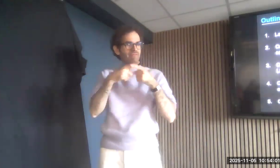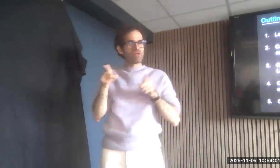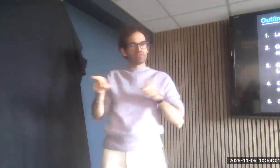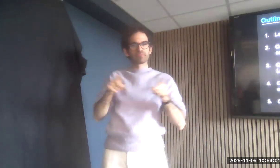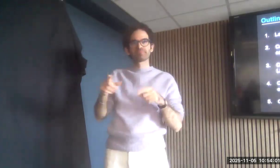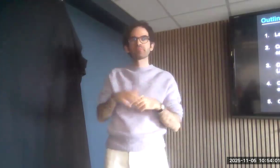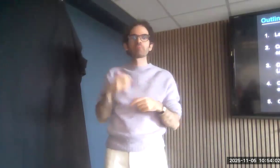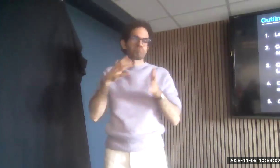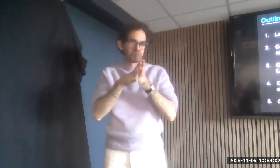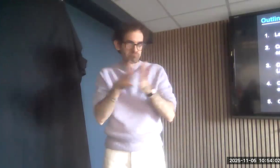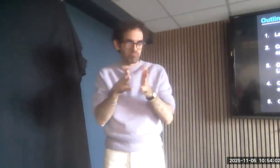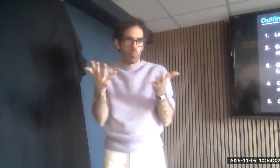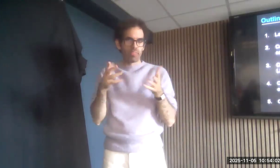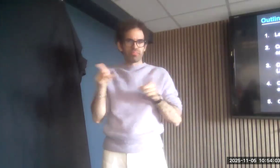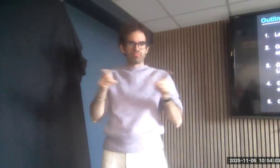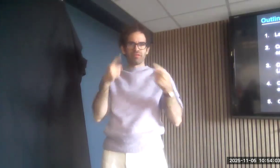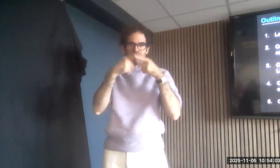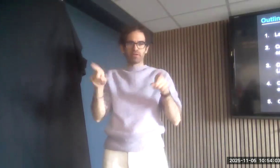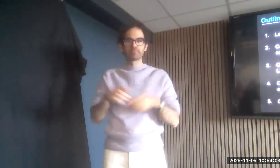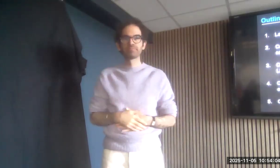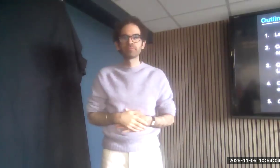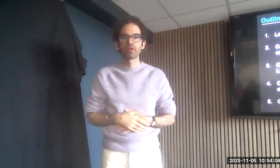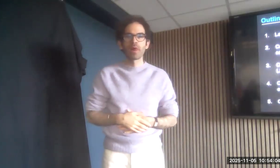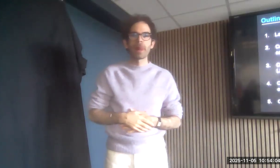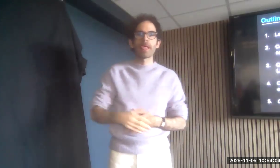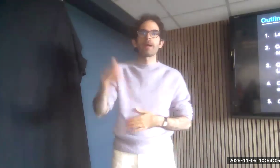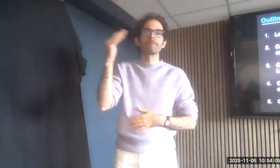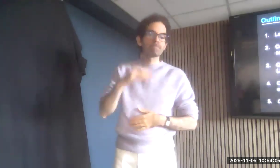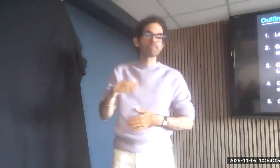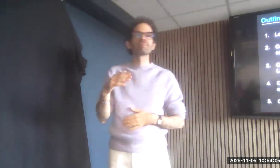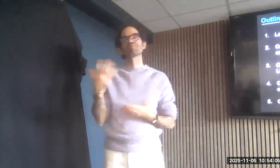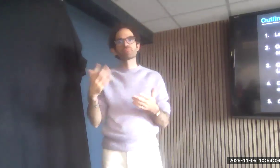And then I'm going to be talking about Contrasts between LSF,